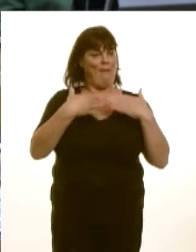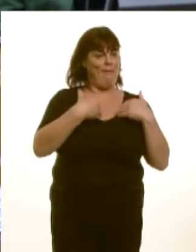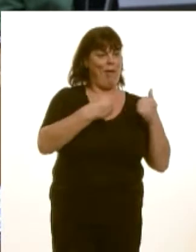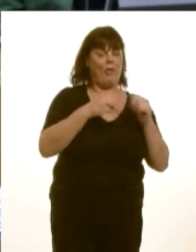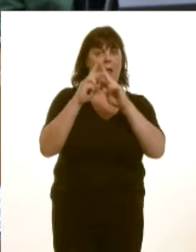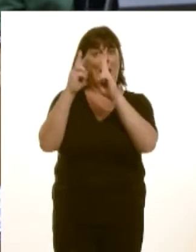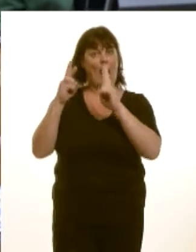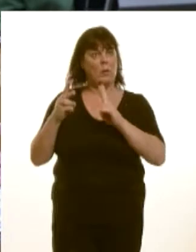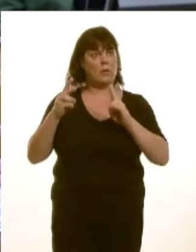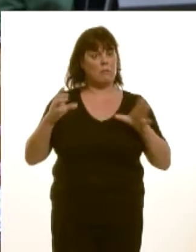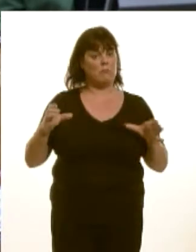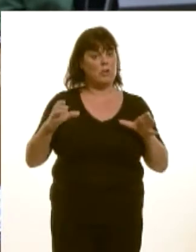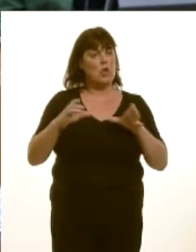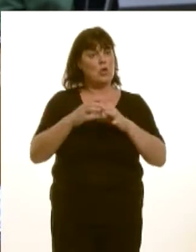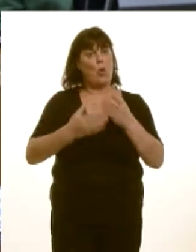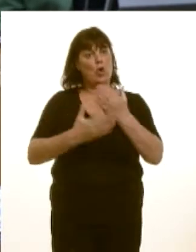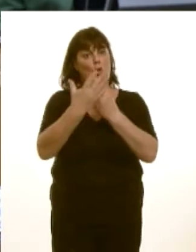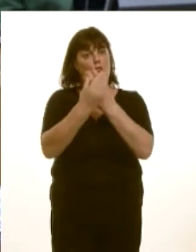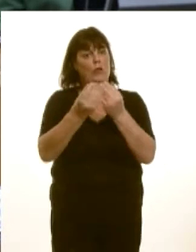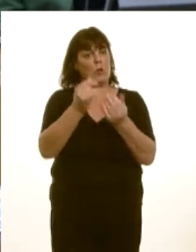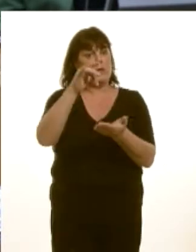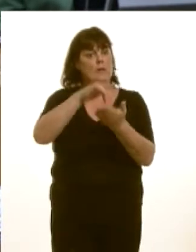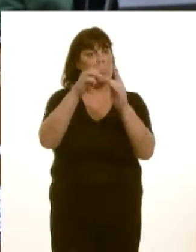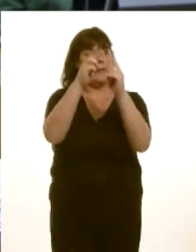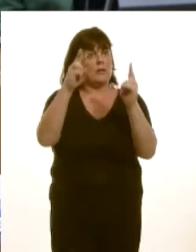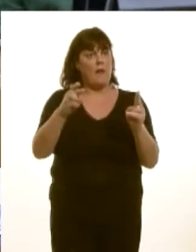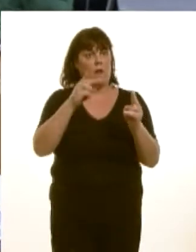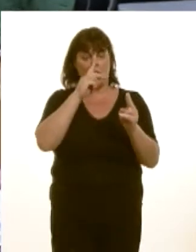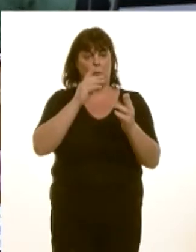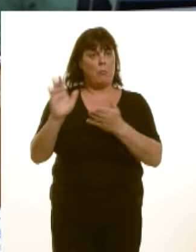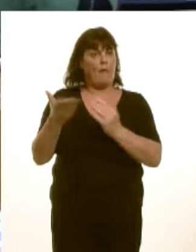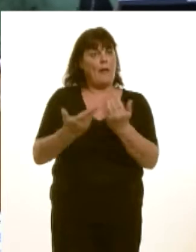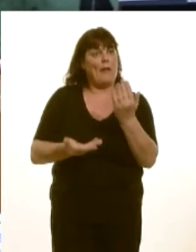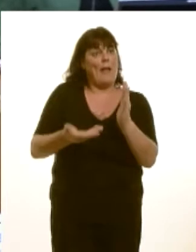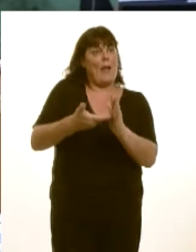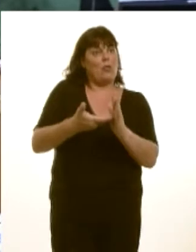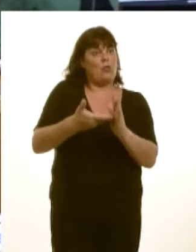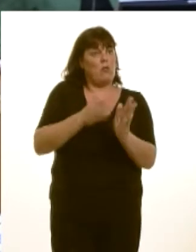centre in the town that will provide an integrated health centre with extra-care provision? I cannot see why people would be against that.